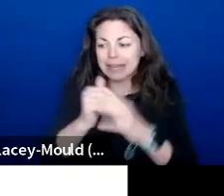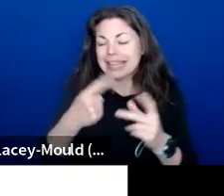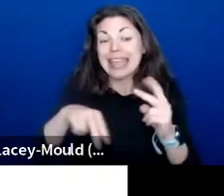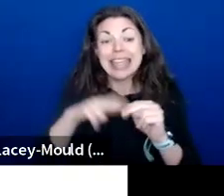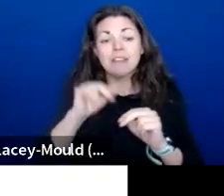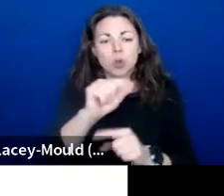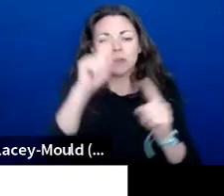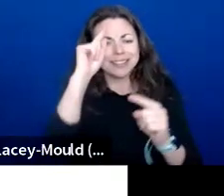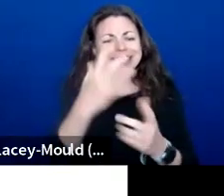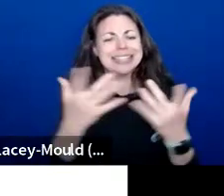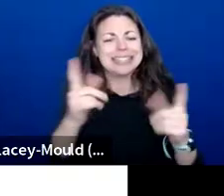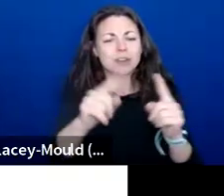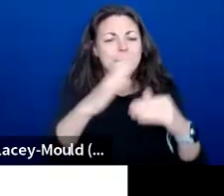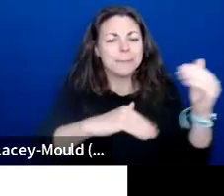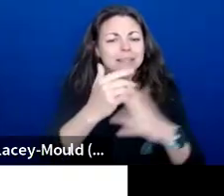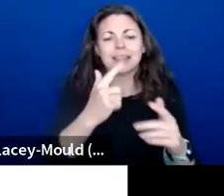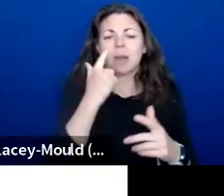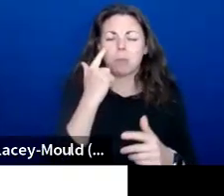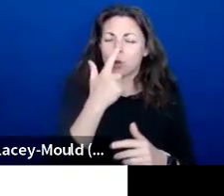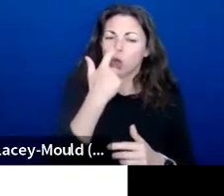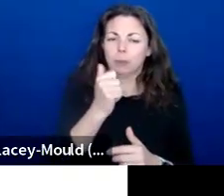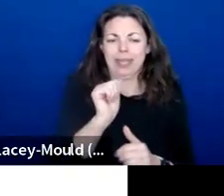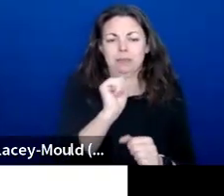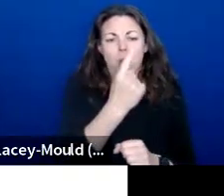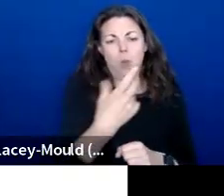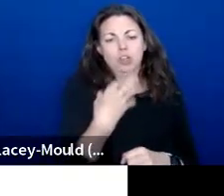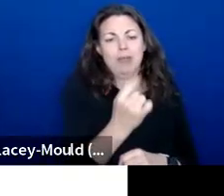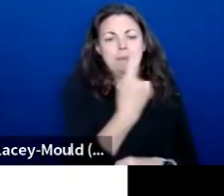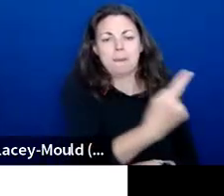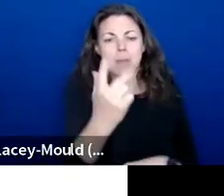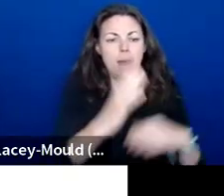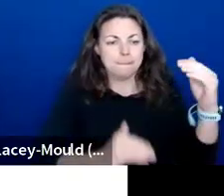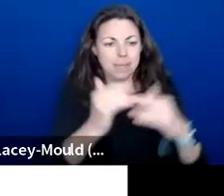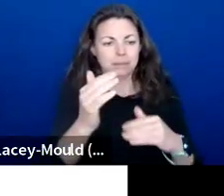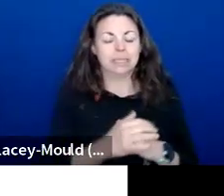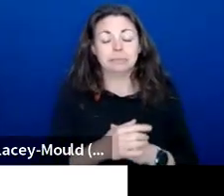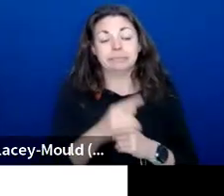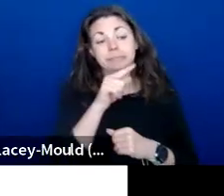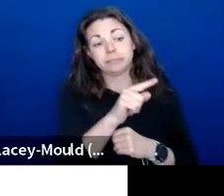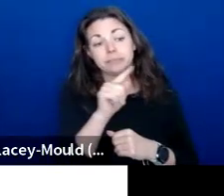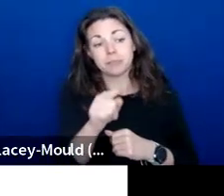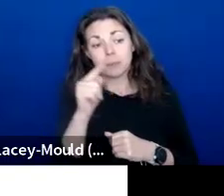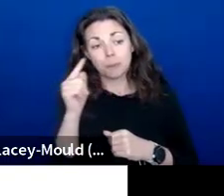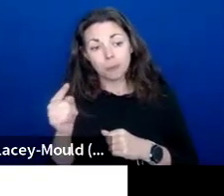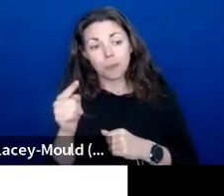campuses. And these higher level student reps have icons arrows pointing